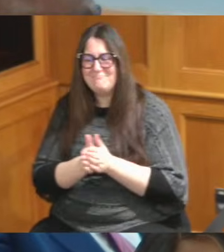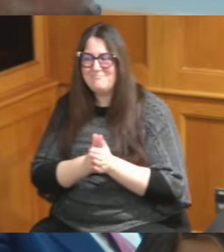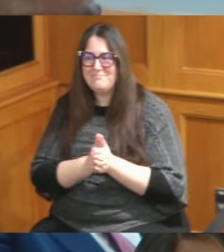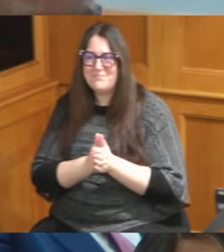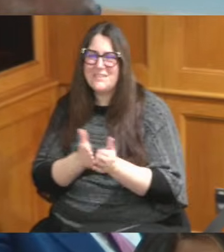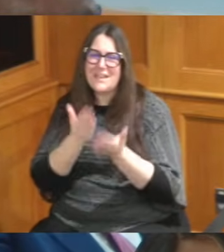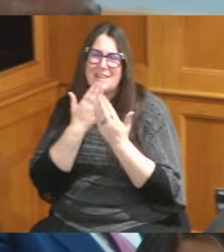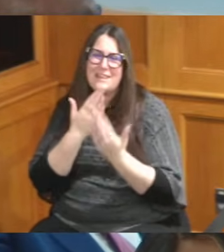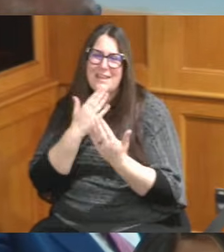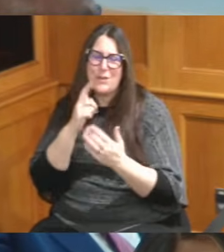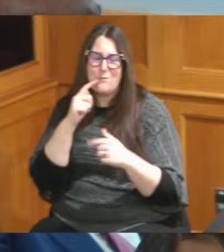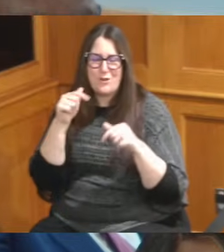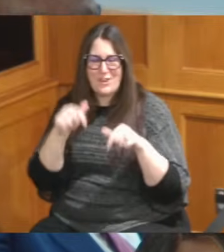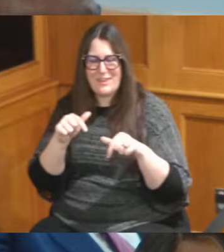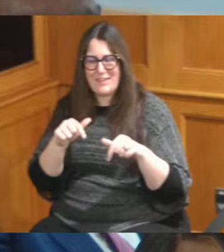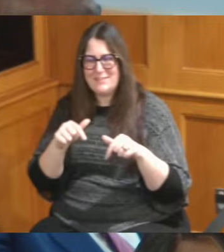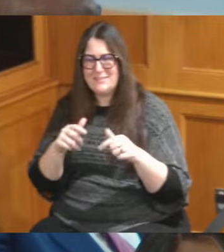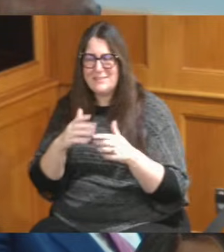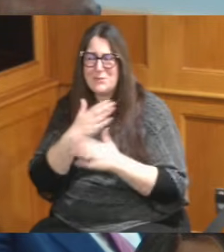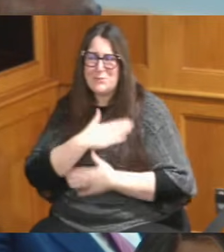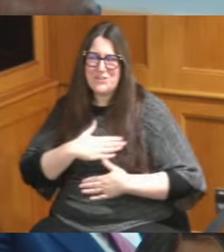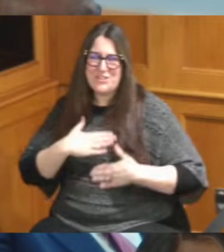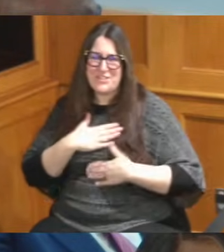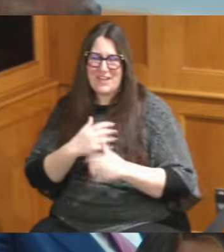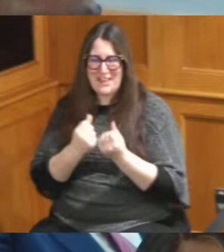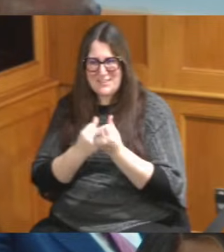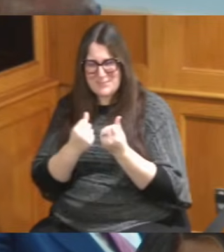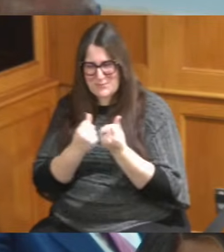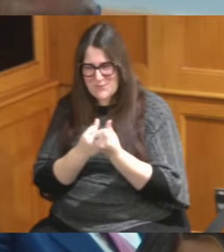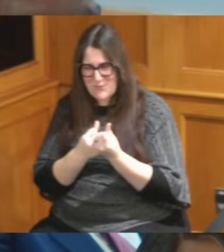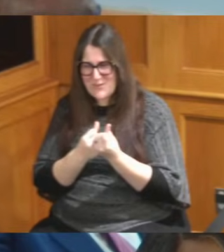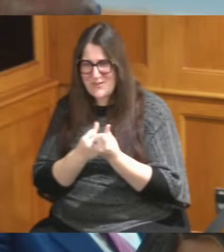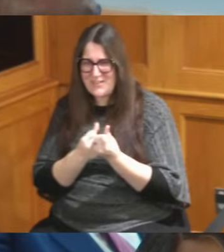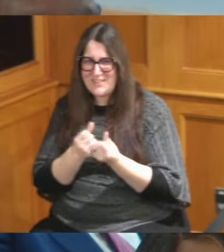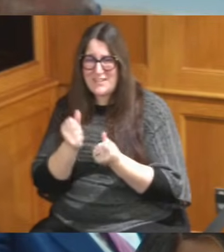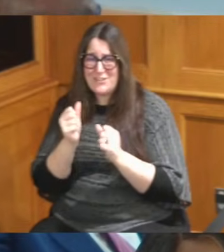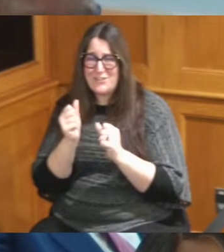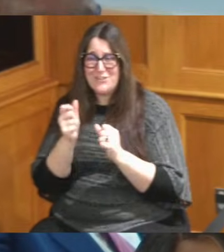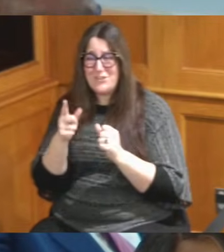again for this. I appreciate it and I appreciate the support that you have always given the Office